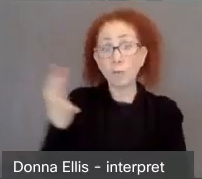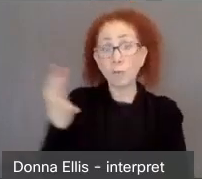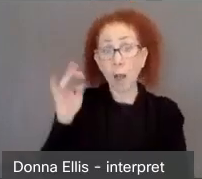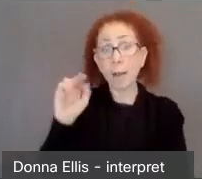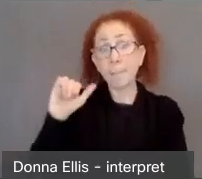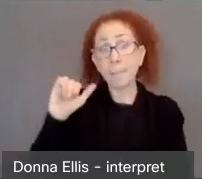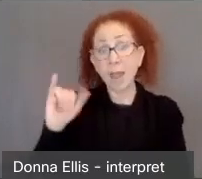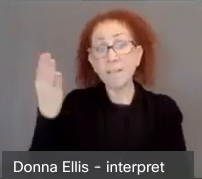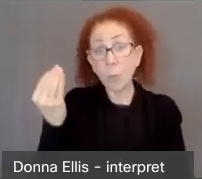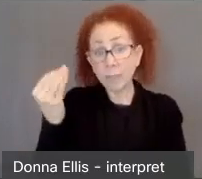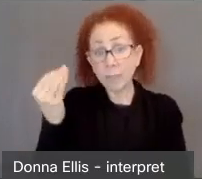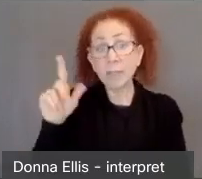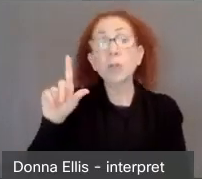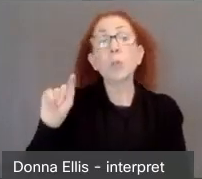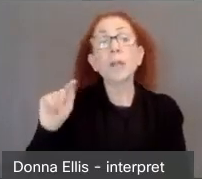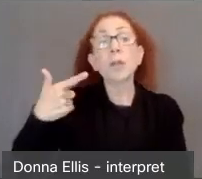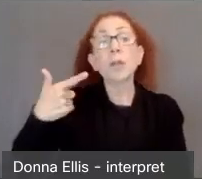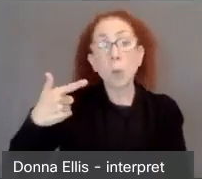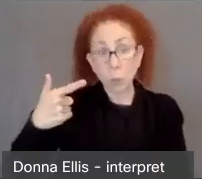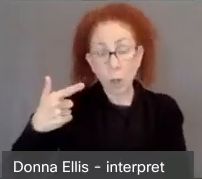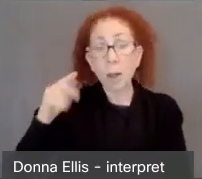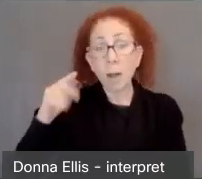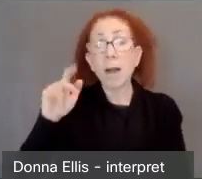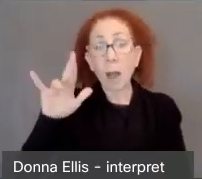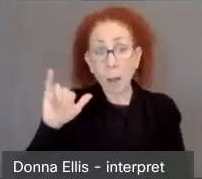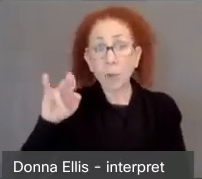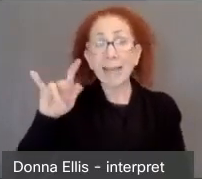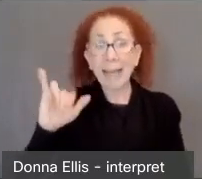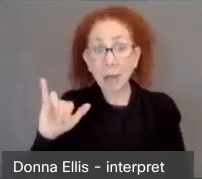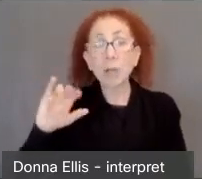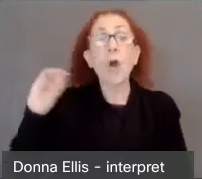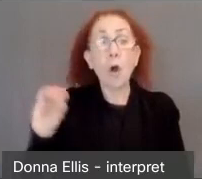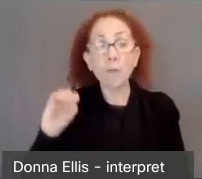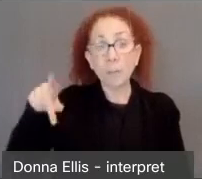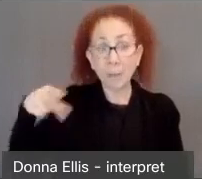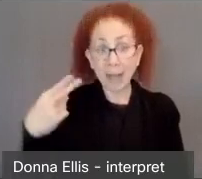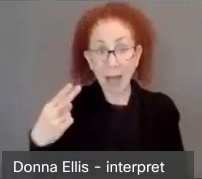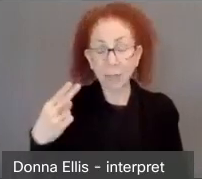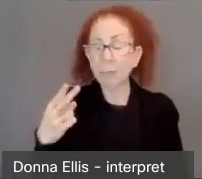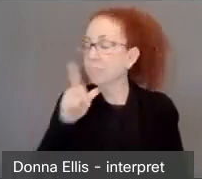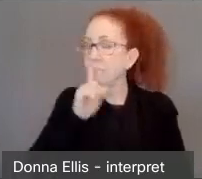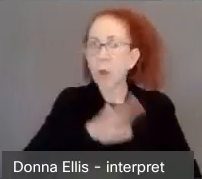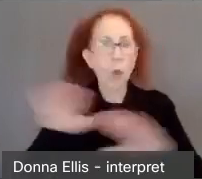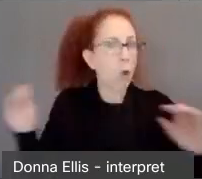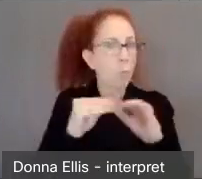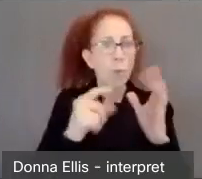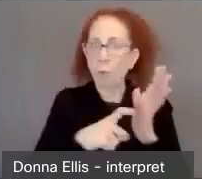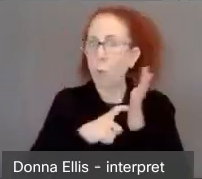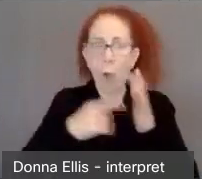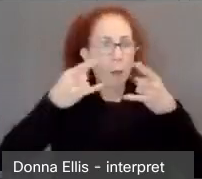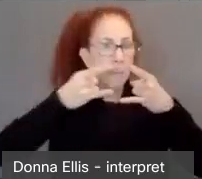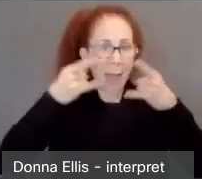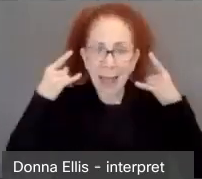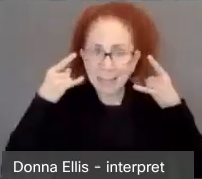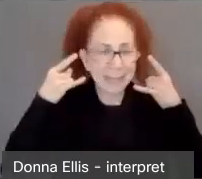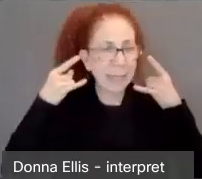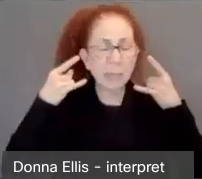2021, Montgomery County Office of Public Health is not requiring masking or face covering while